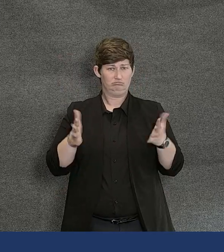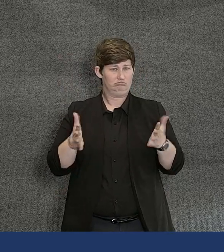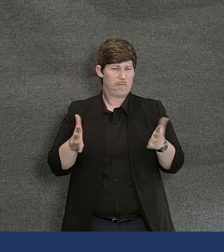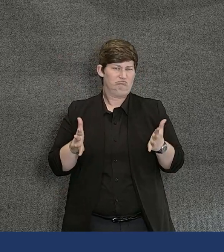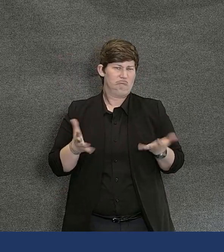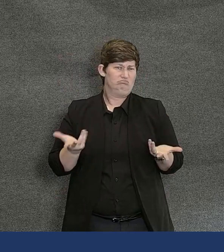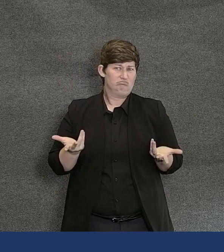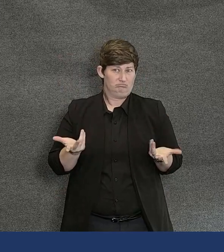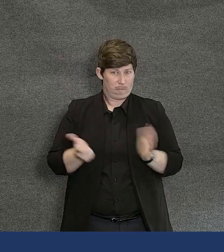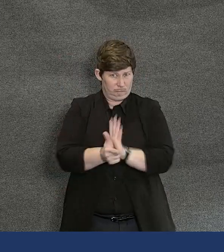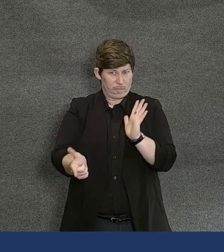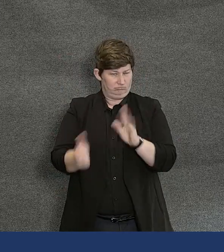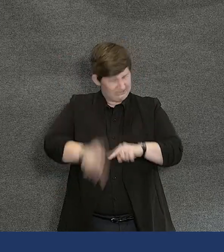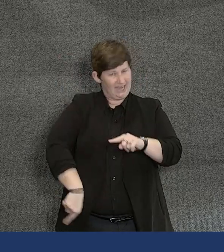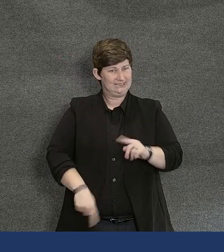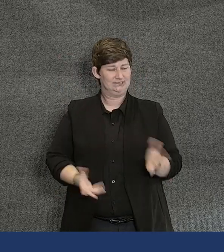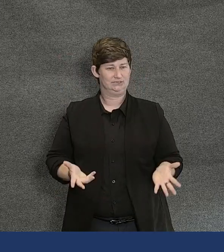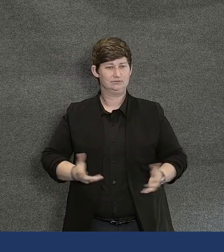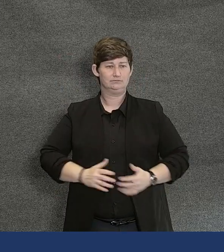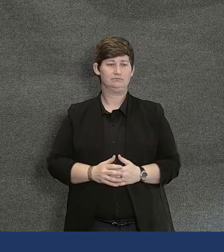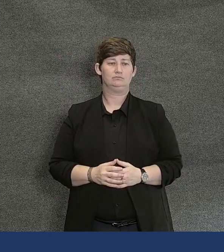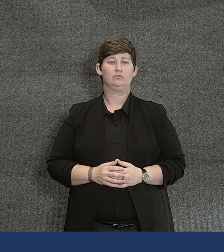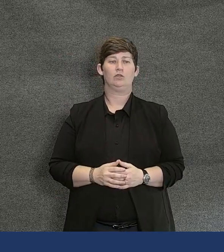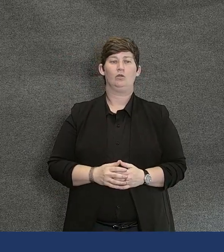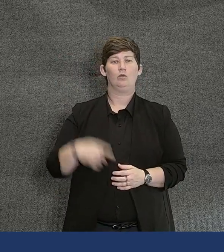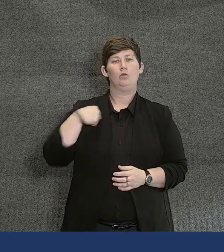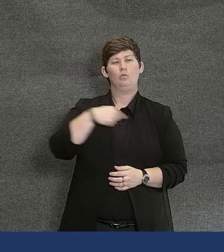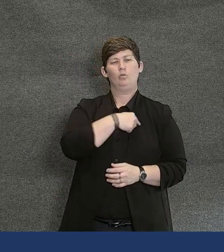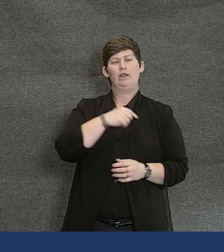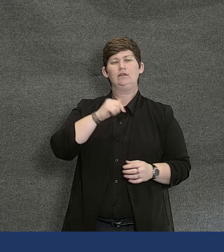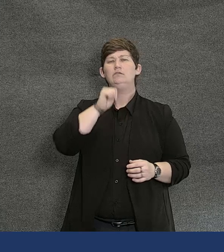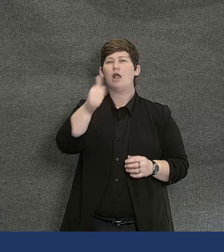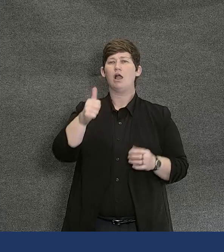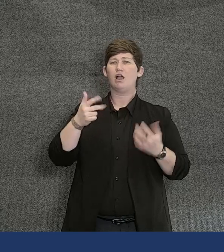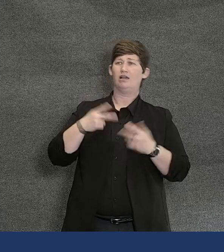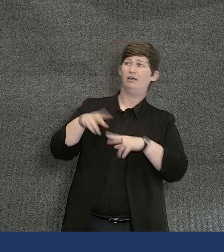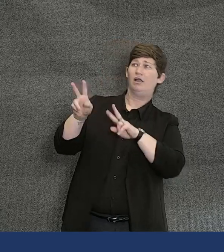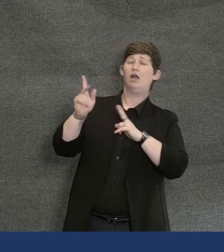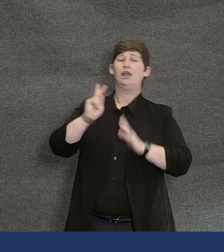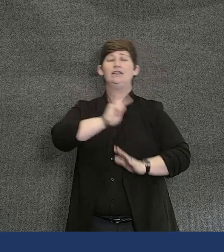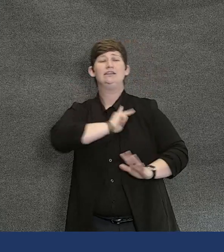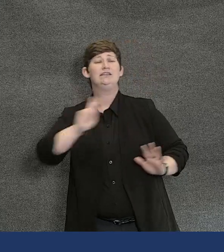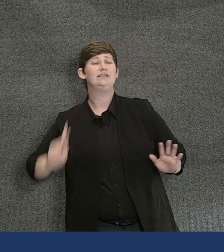And we don't live under a king or a monarch. We live in a three-pronged system